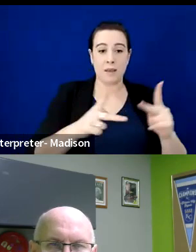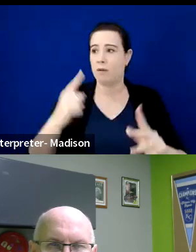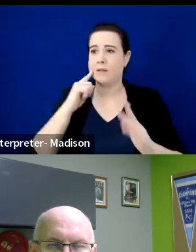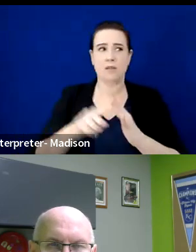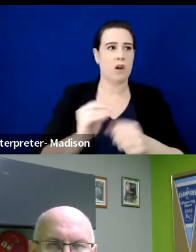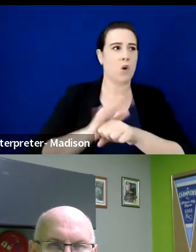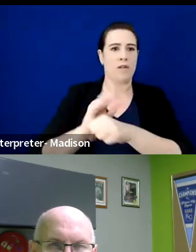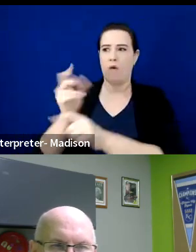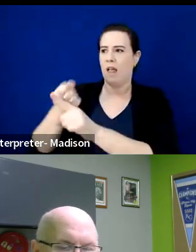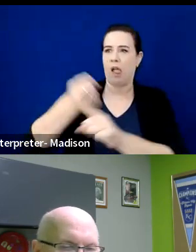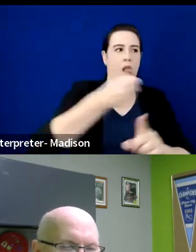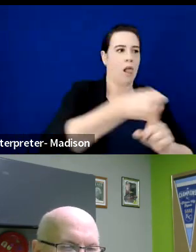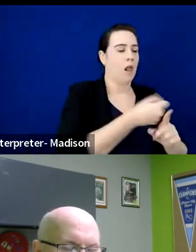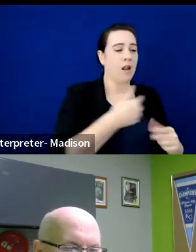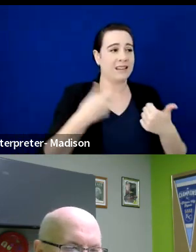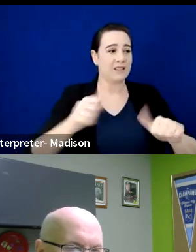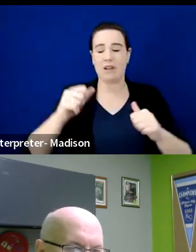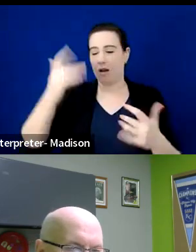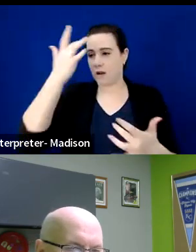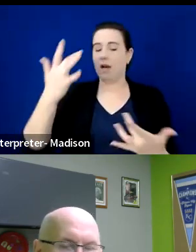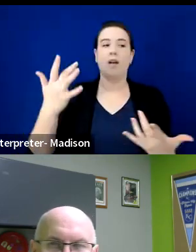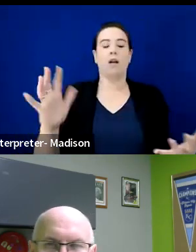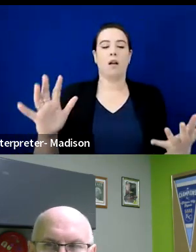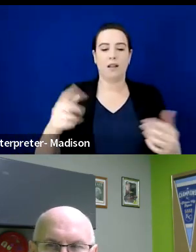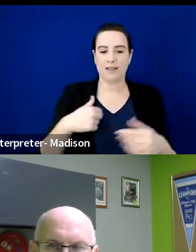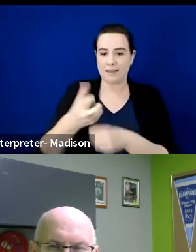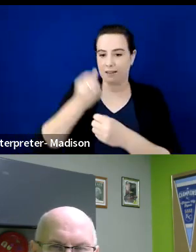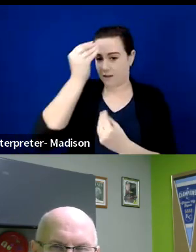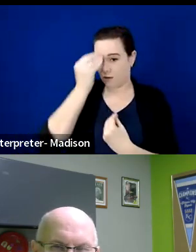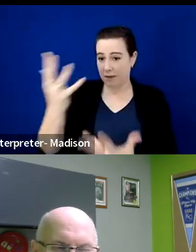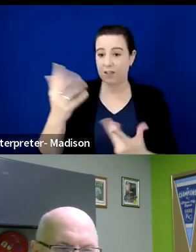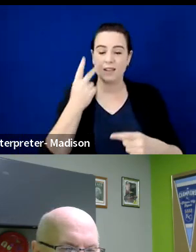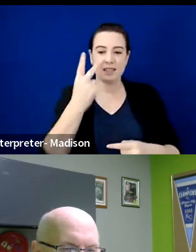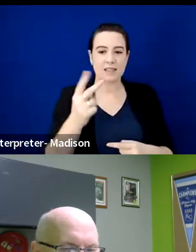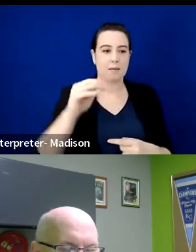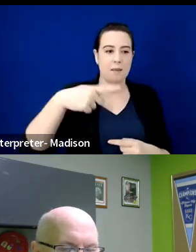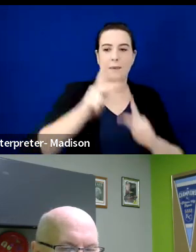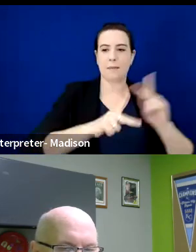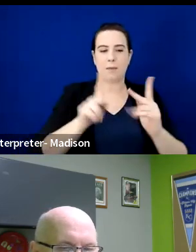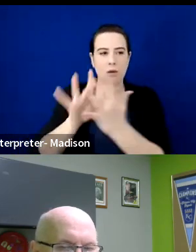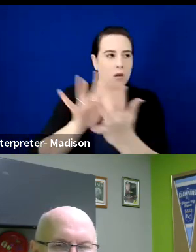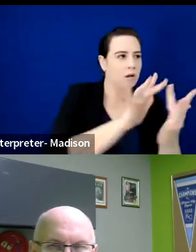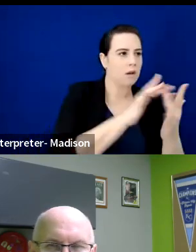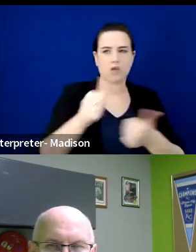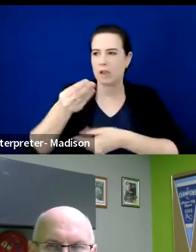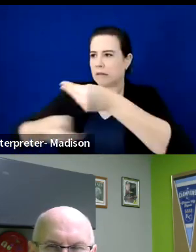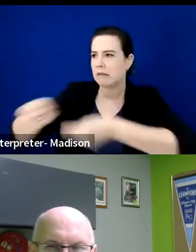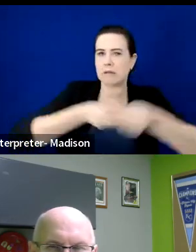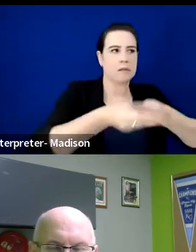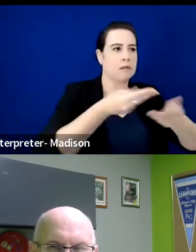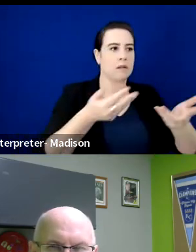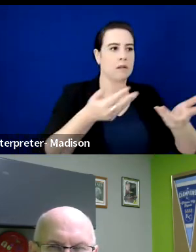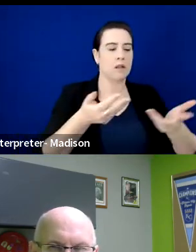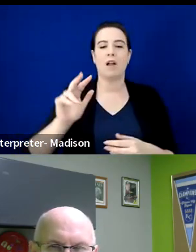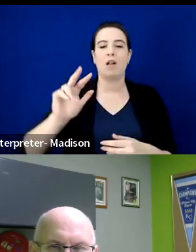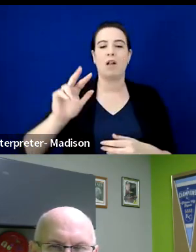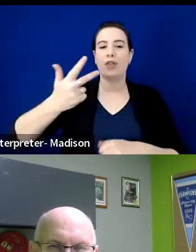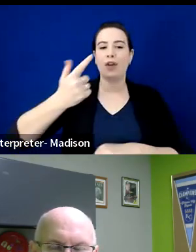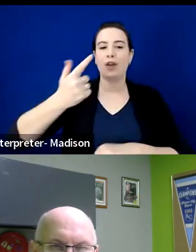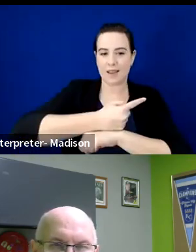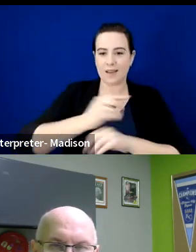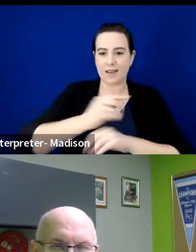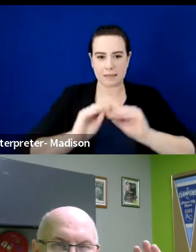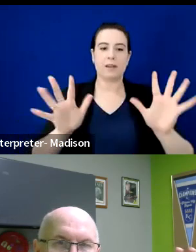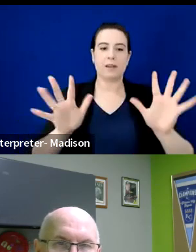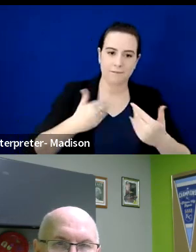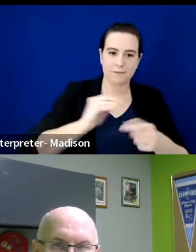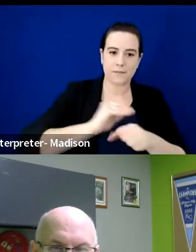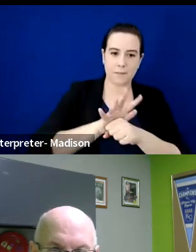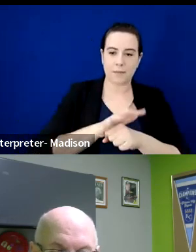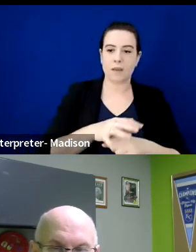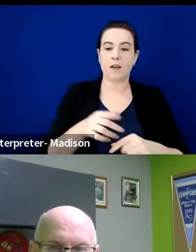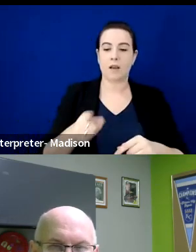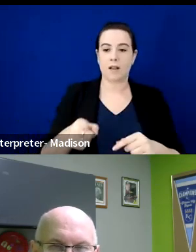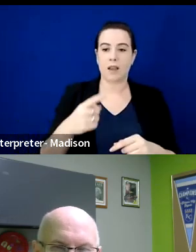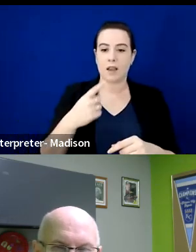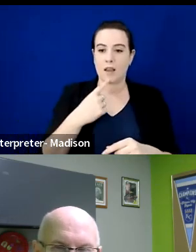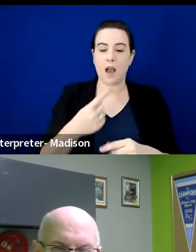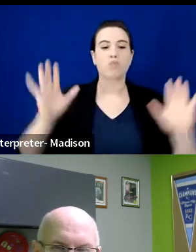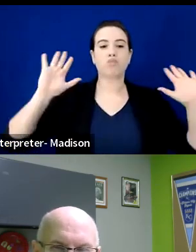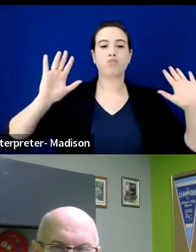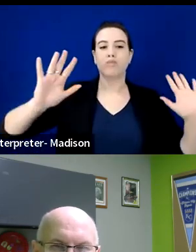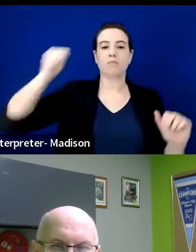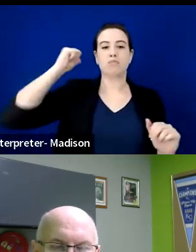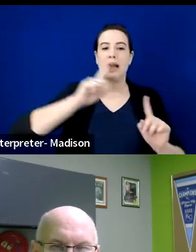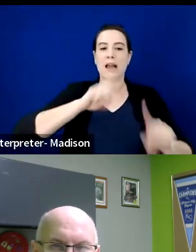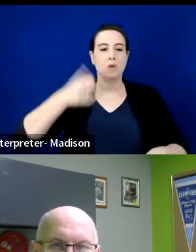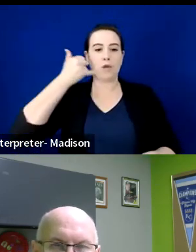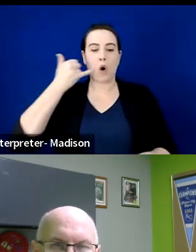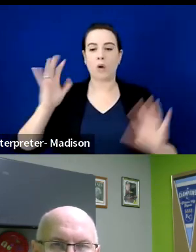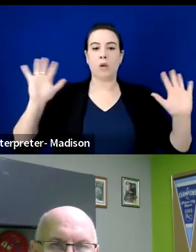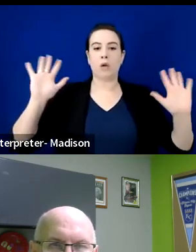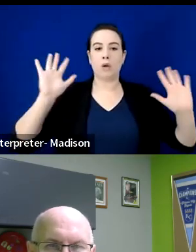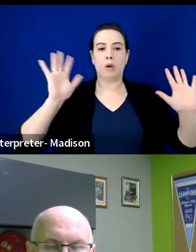Franklin County's health department -- I hope there is nobody on there from them, but they -- they really panicked.